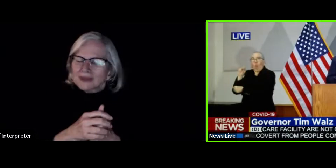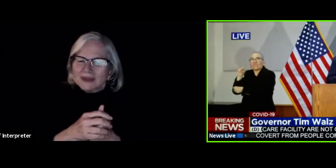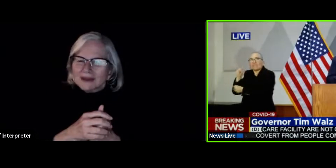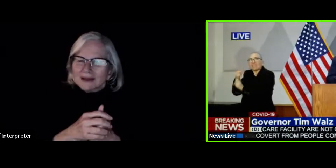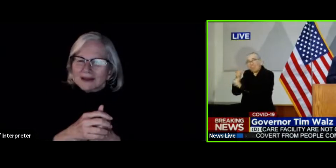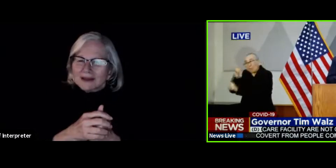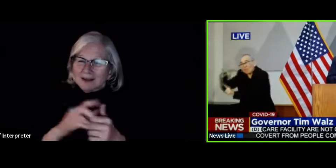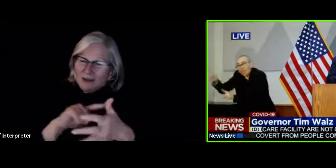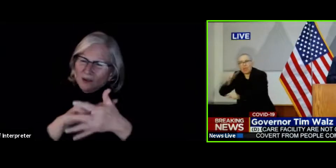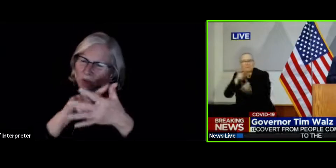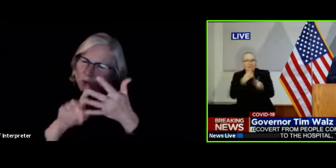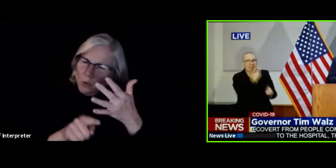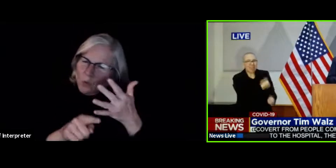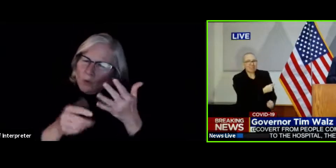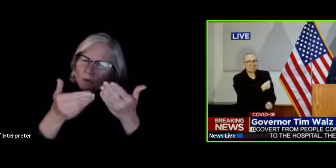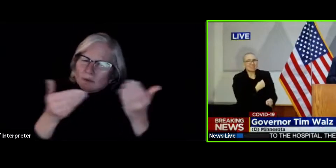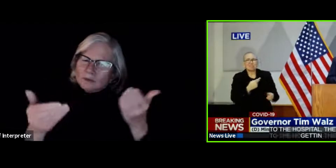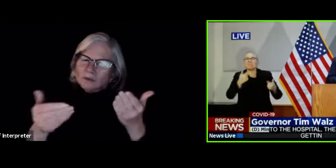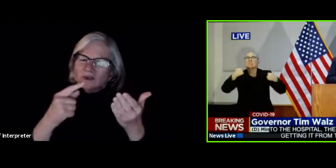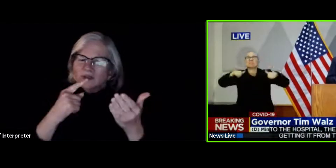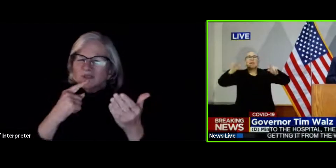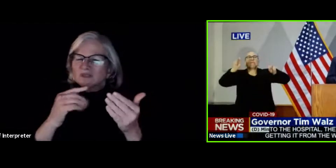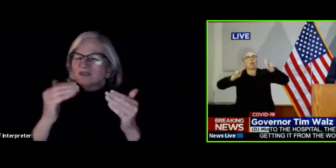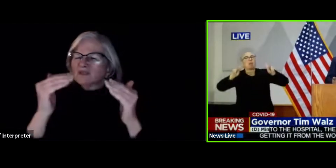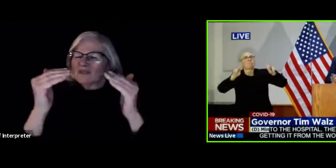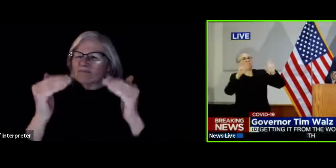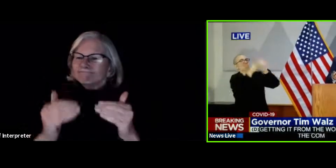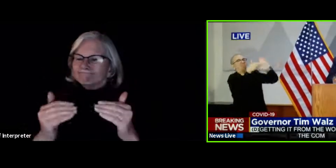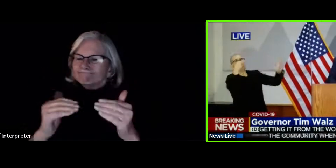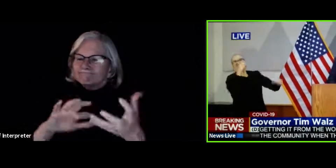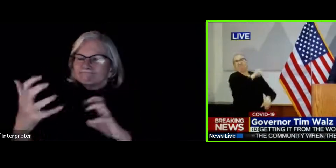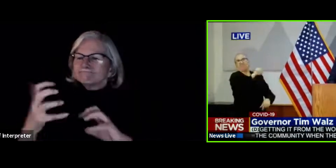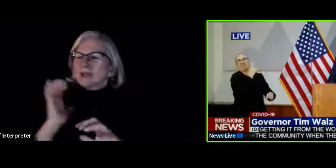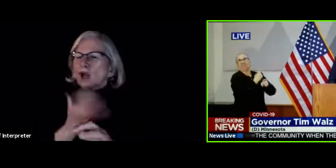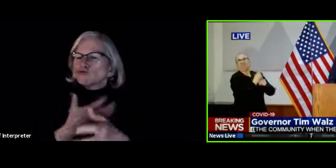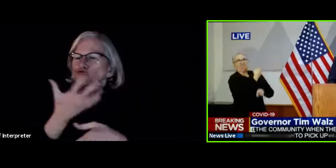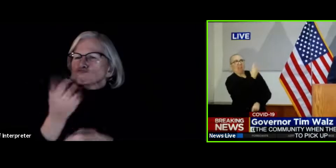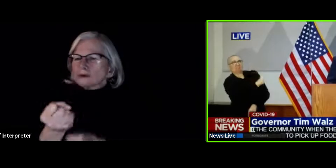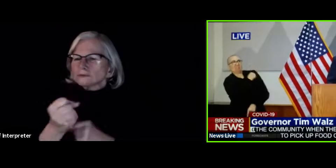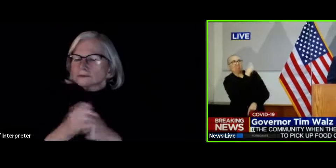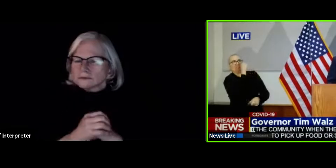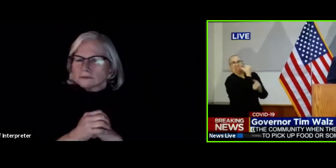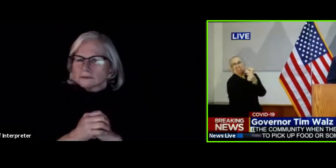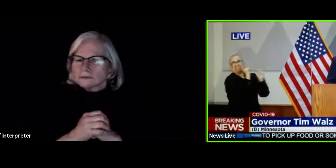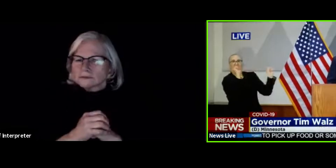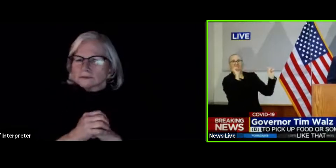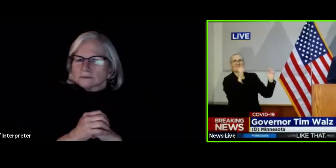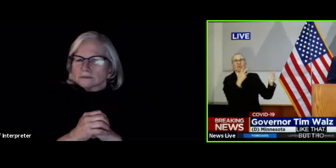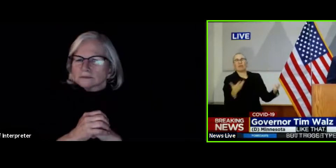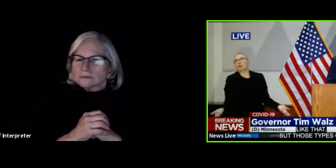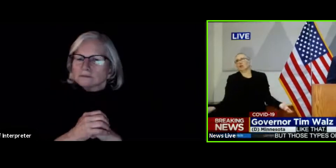IN OUR INSTITUTIONS, THEY UNDERMINE THE FAITH IN OUR SYSTEM. I'VE SAID THIS SO MANY TIMES, FOR THE PEOPLE